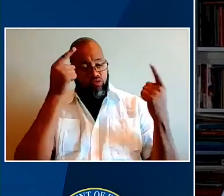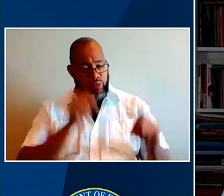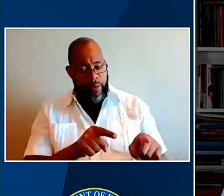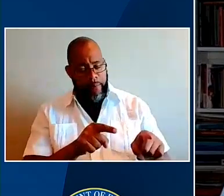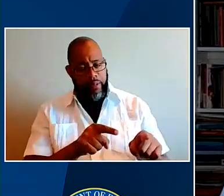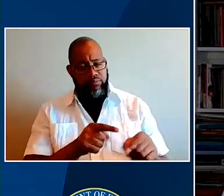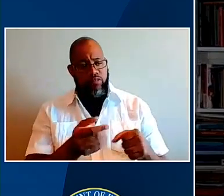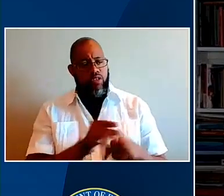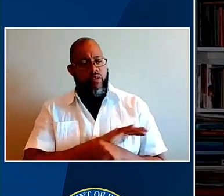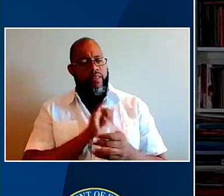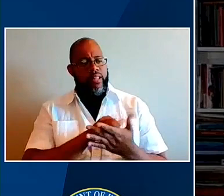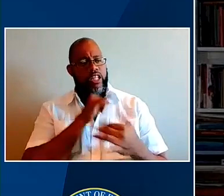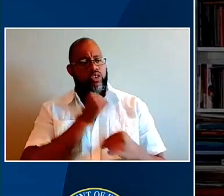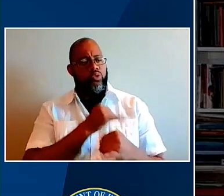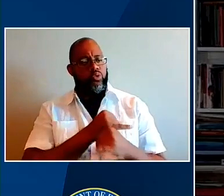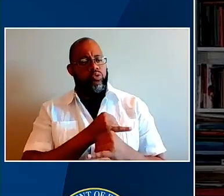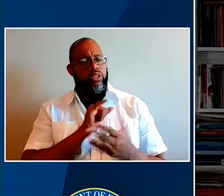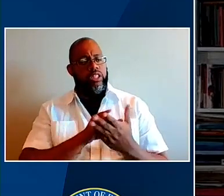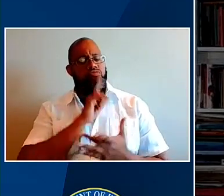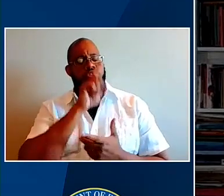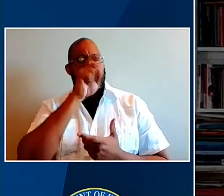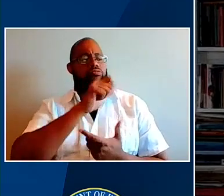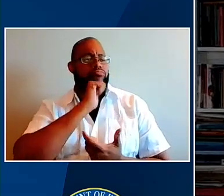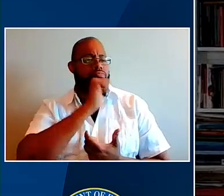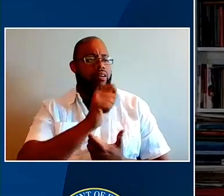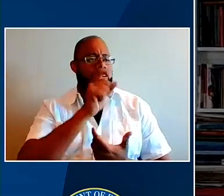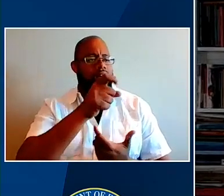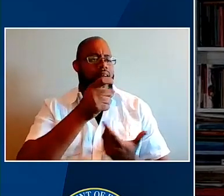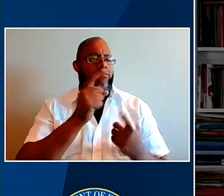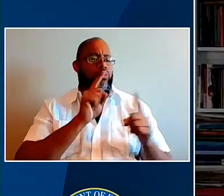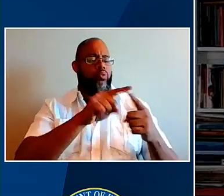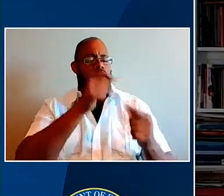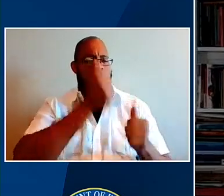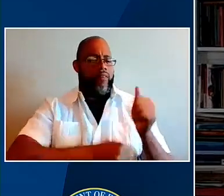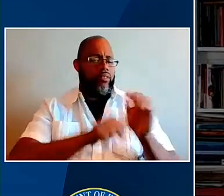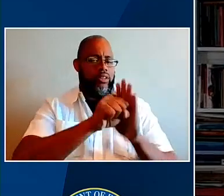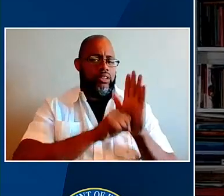those institutions that really should not have to go to every state in which they